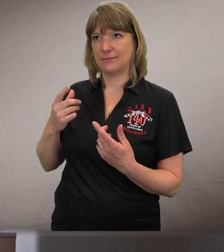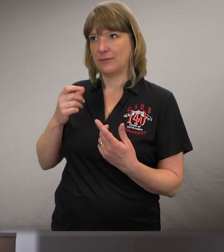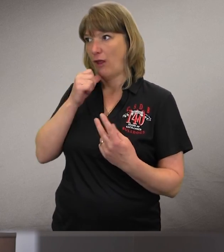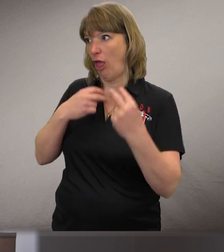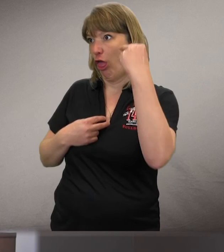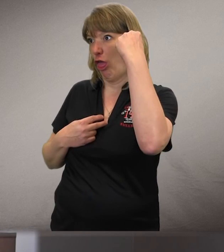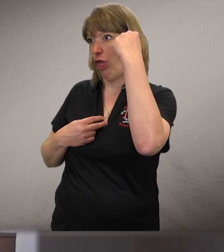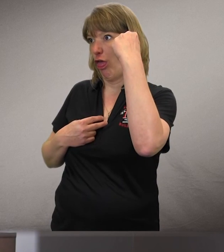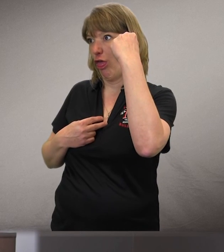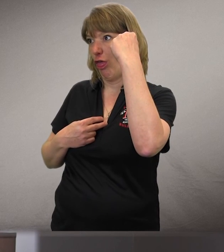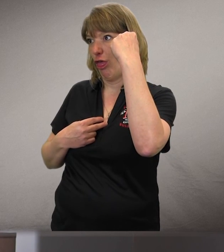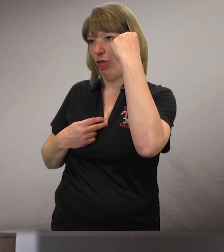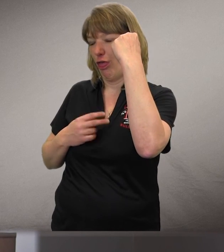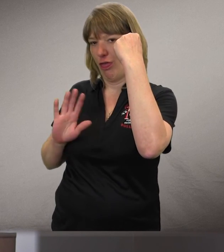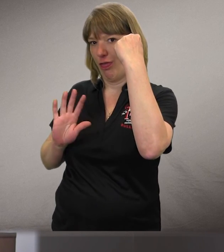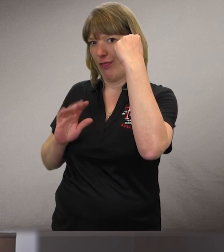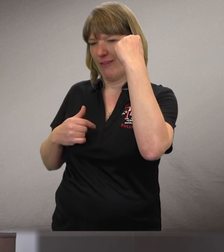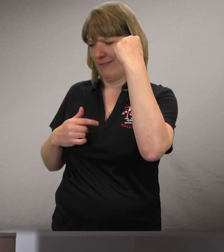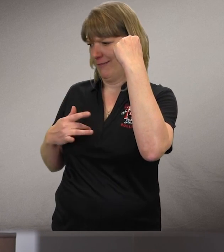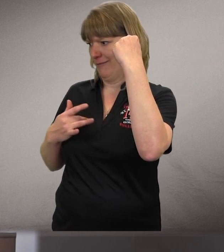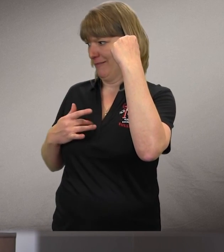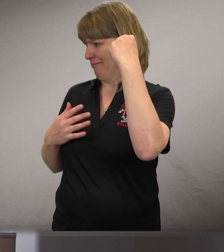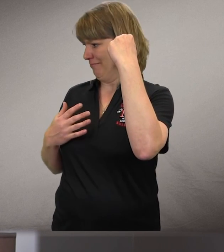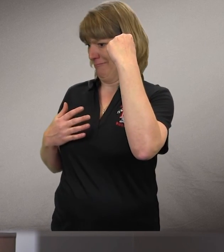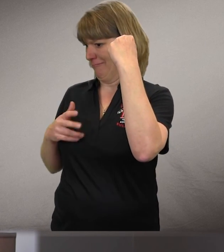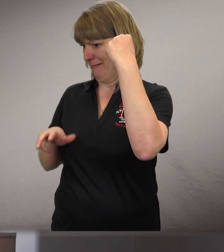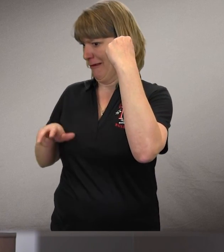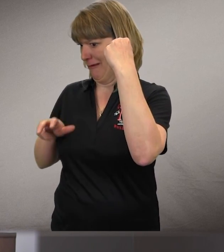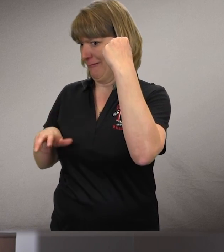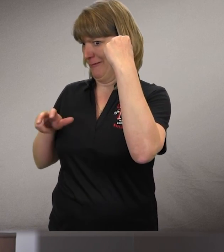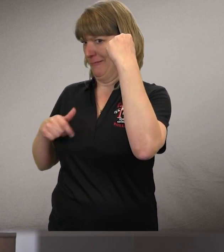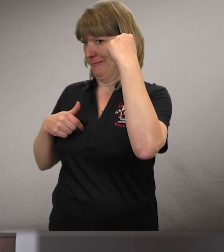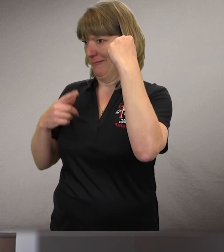is not keep looking at us. Because we feel awkward.